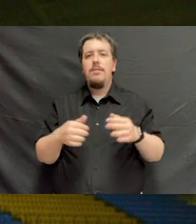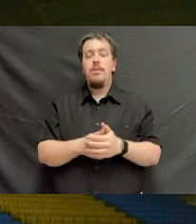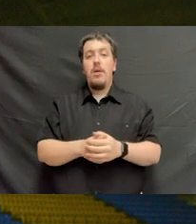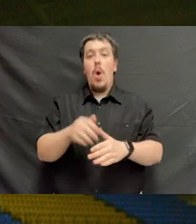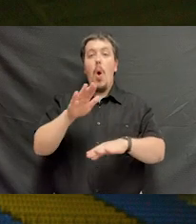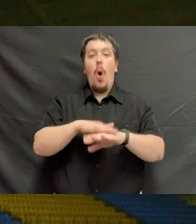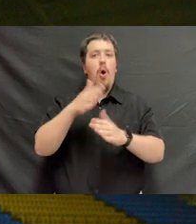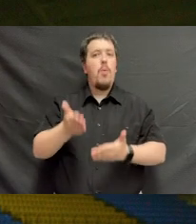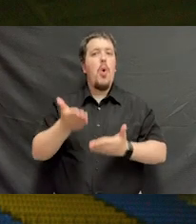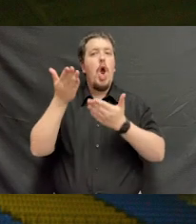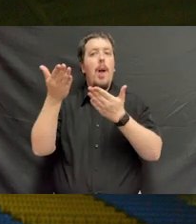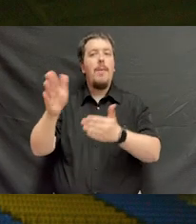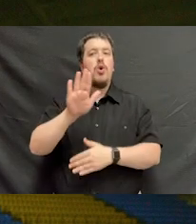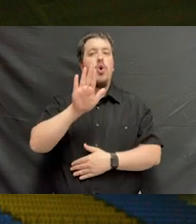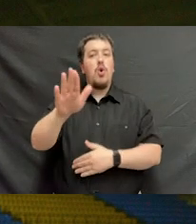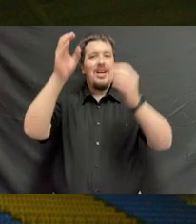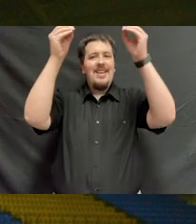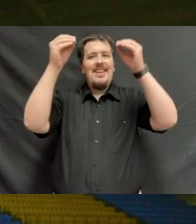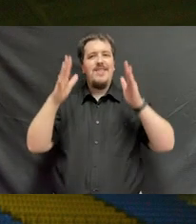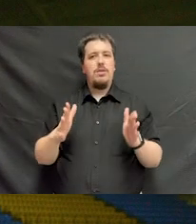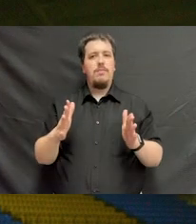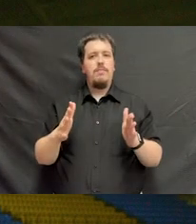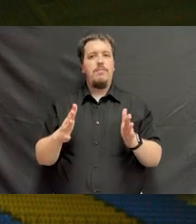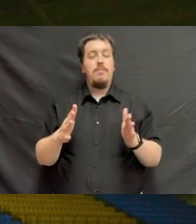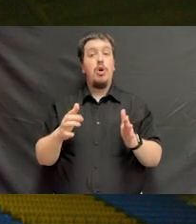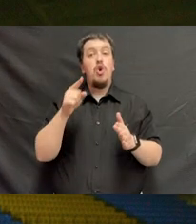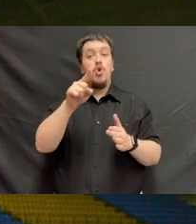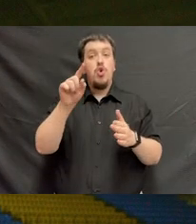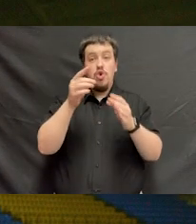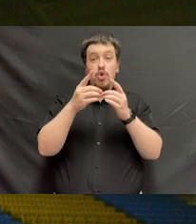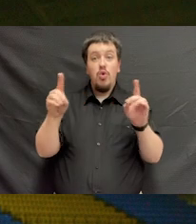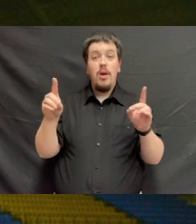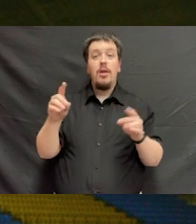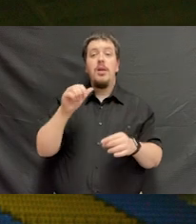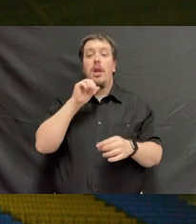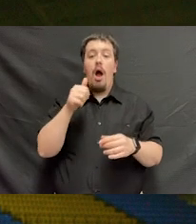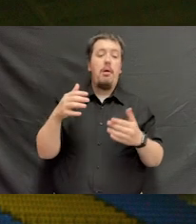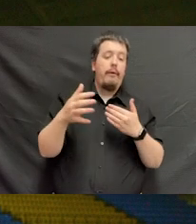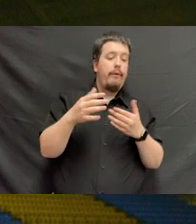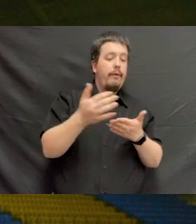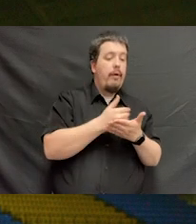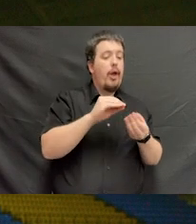on the recommendation of your faculty. Graduates, your degree is not a mere collection of credit hours.